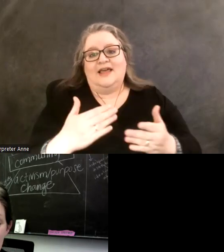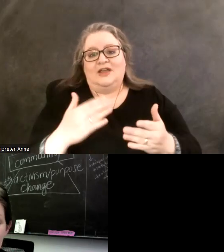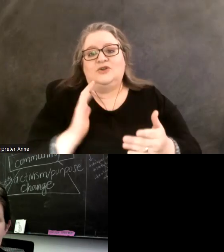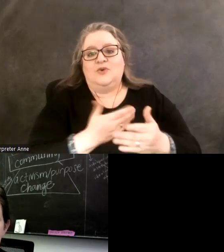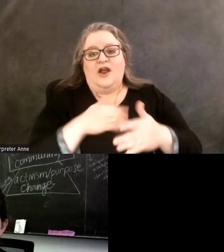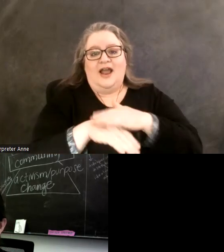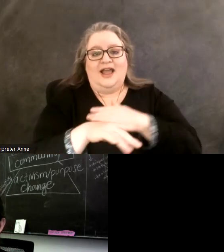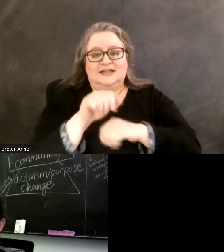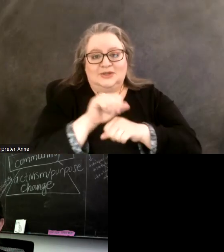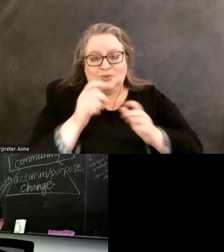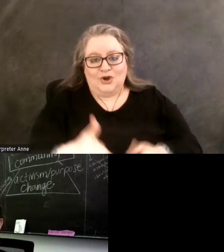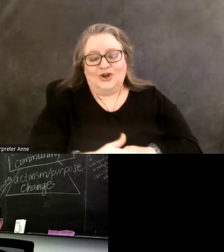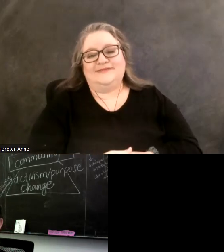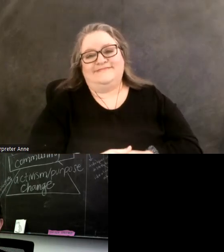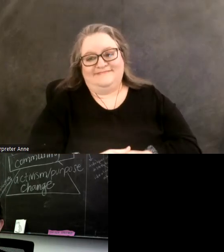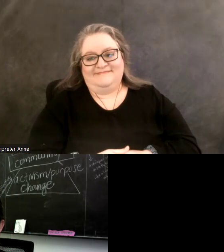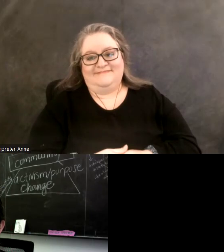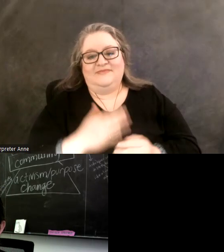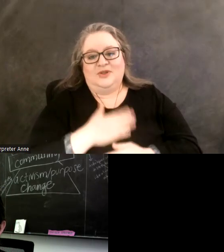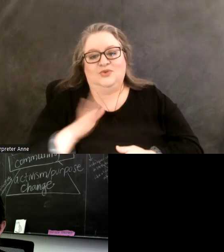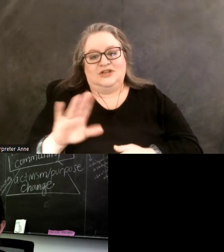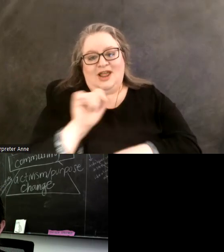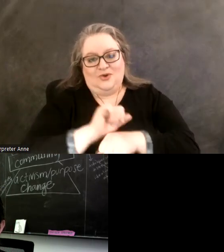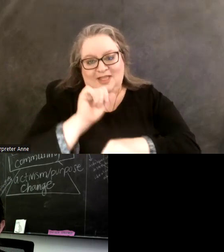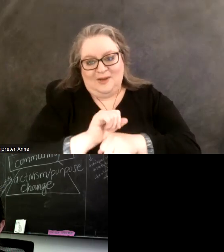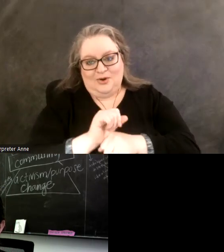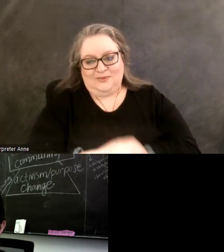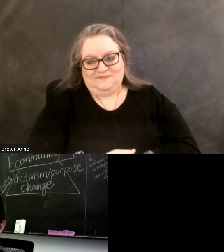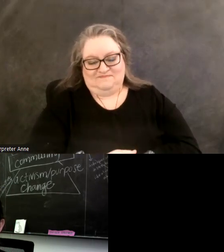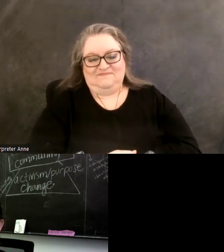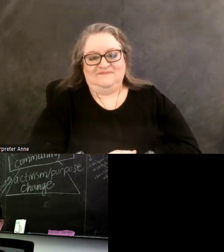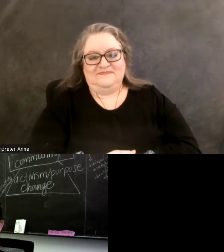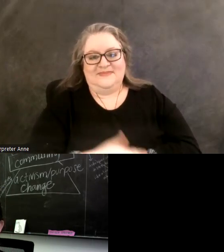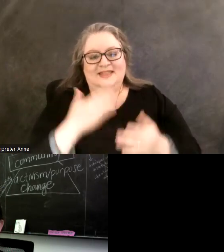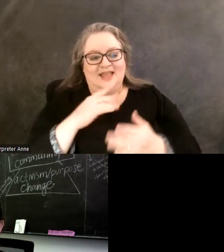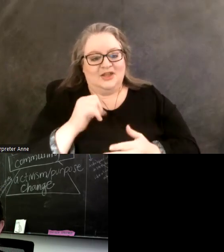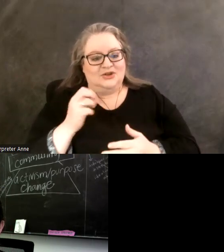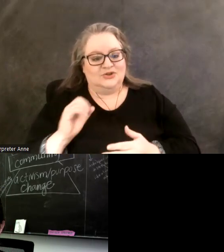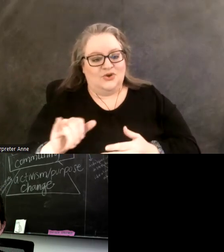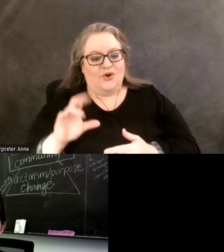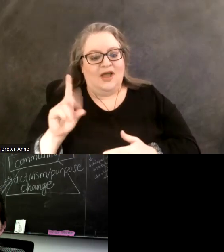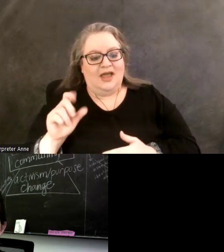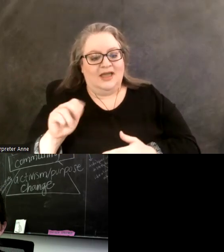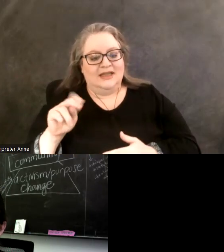workers. We appreciate your labor. Thank you to Joy, thank you to Dante, thank you to everyone who made this